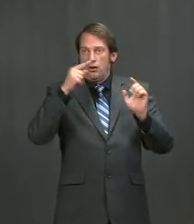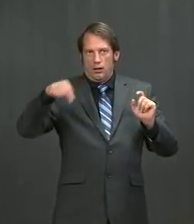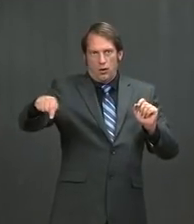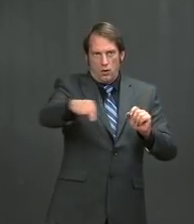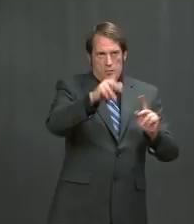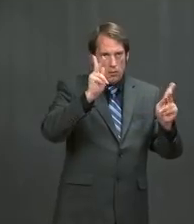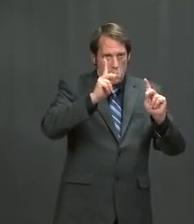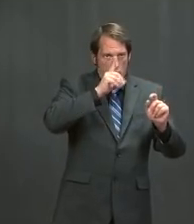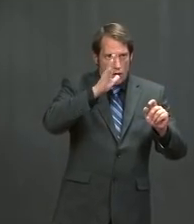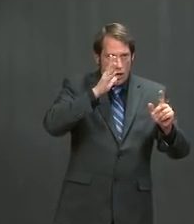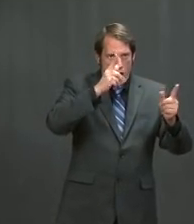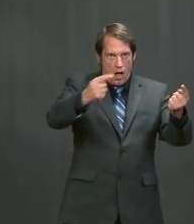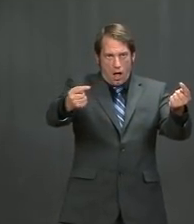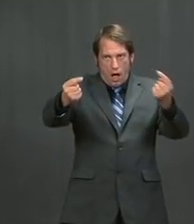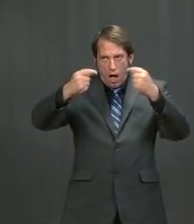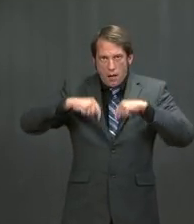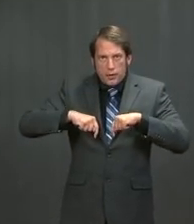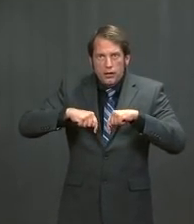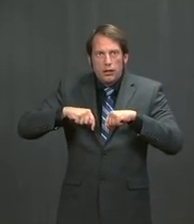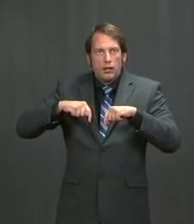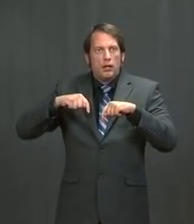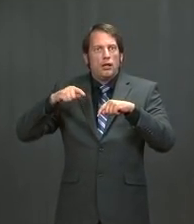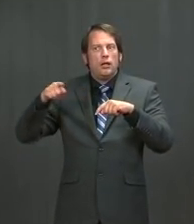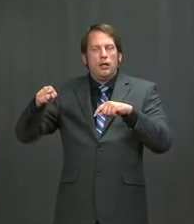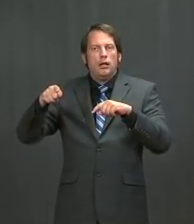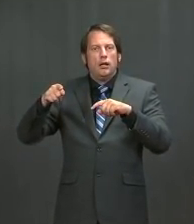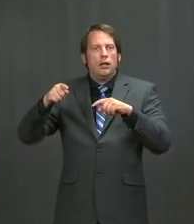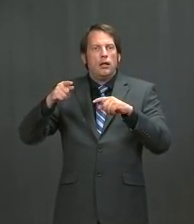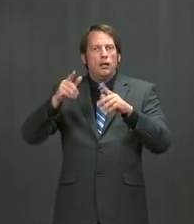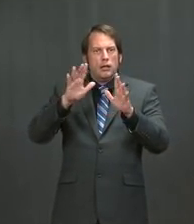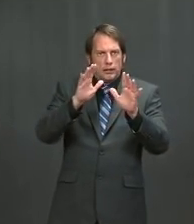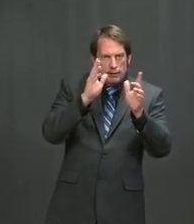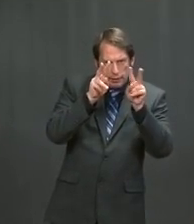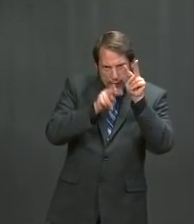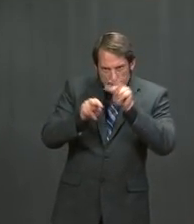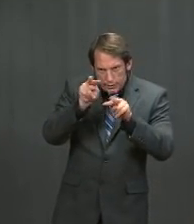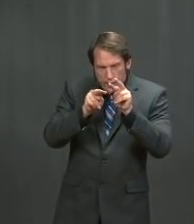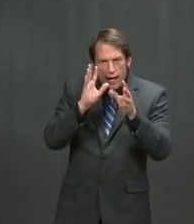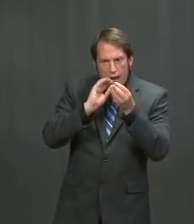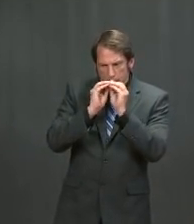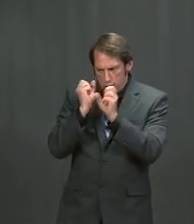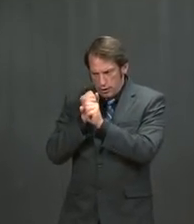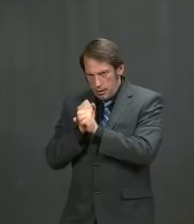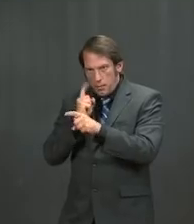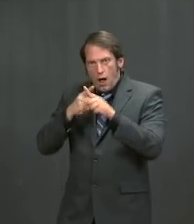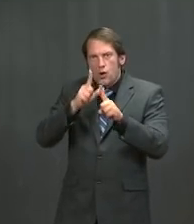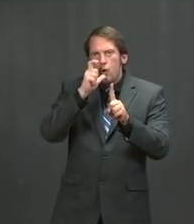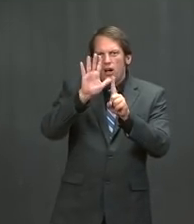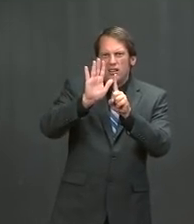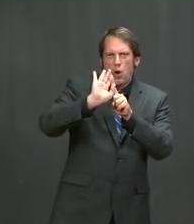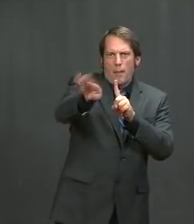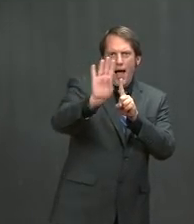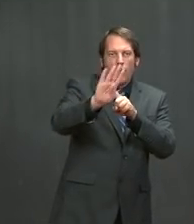people who are turned away. Because again, single adults, based on your own reporting and everyone's reporting, continue to be --